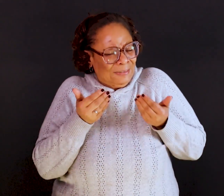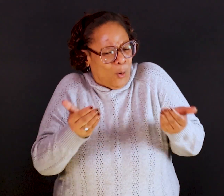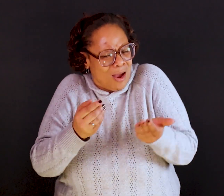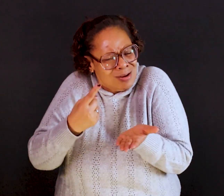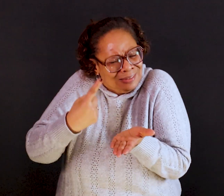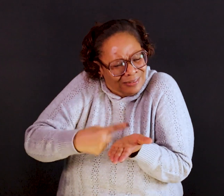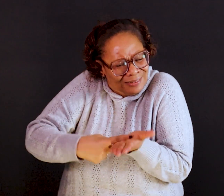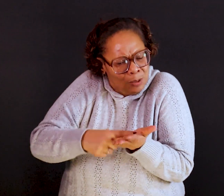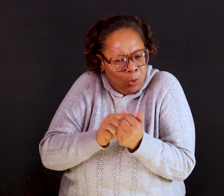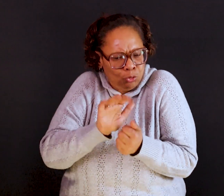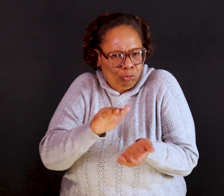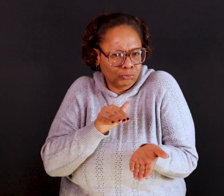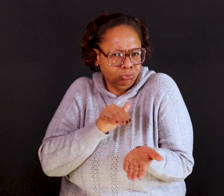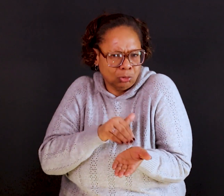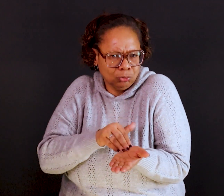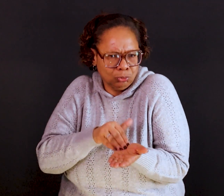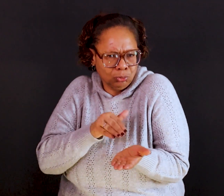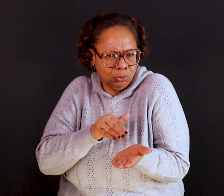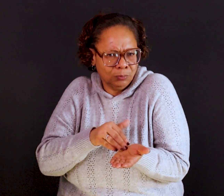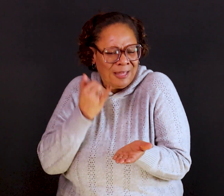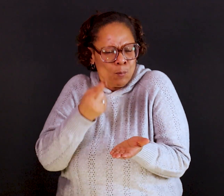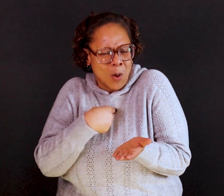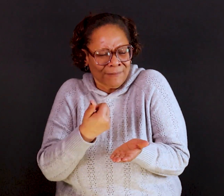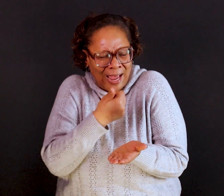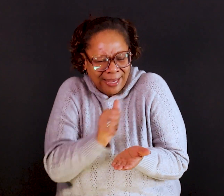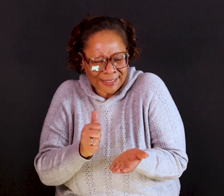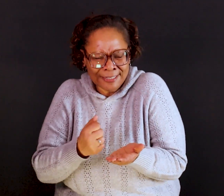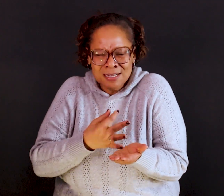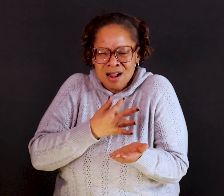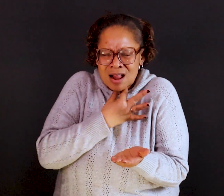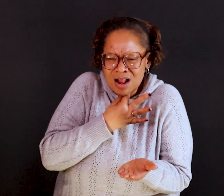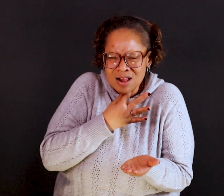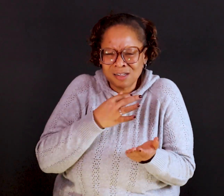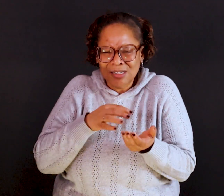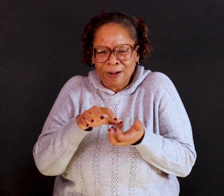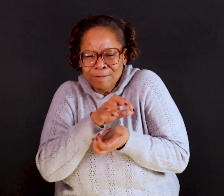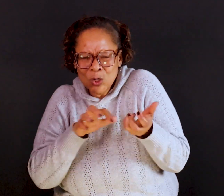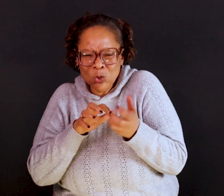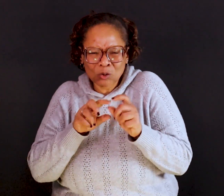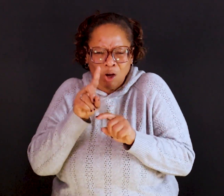Talk to your health care provider if you have questions